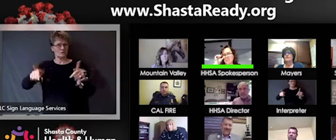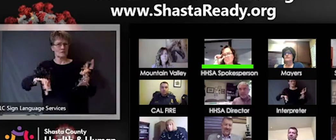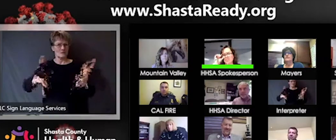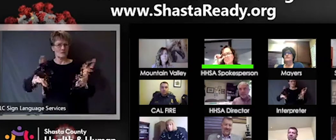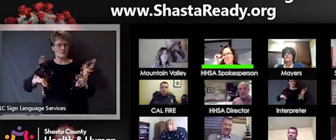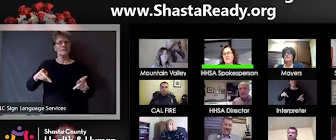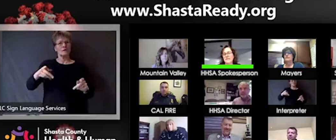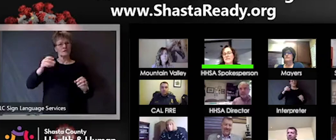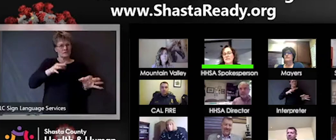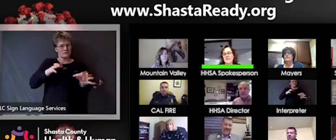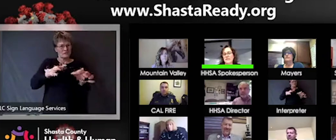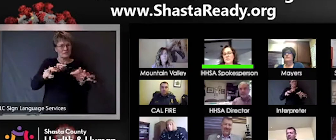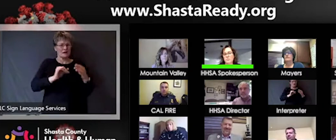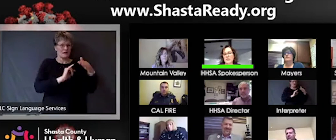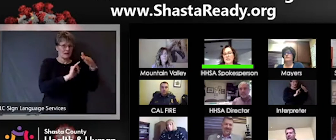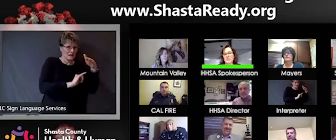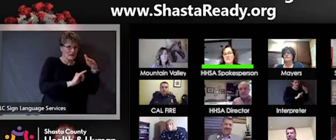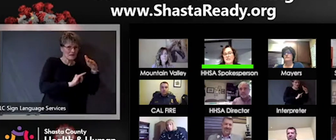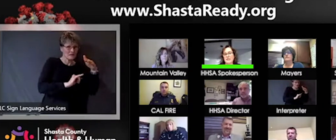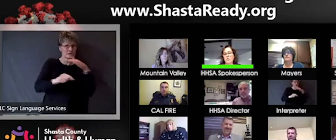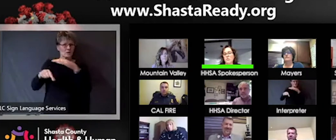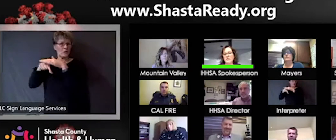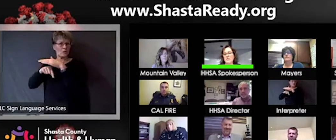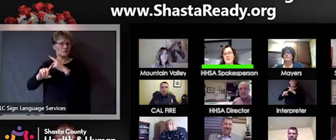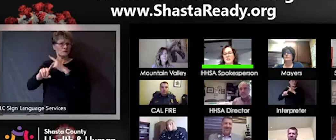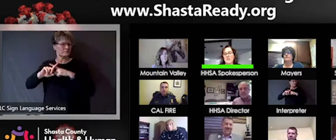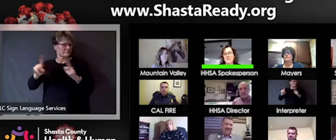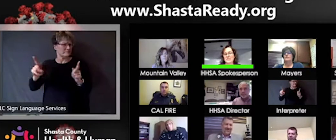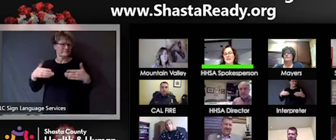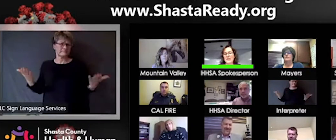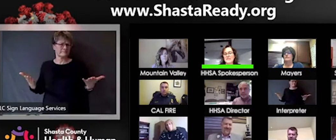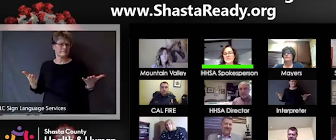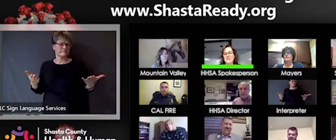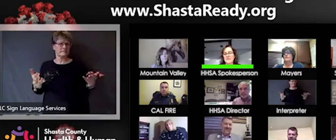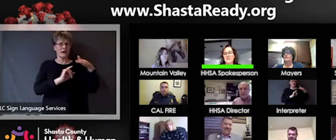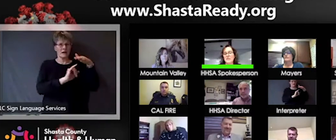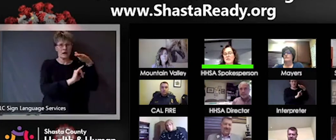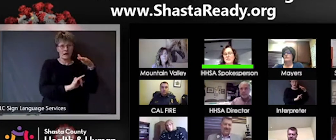report the numbers of isolated patients and quarantined patients, isolation